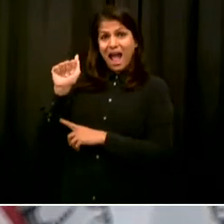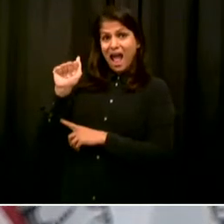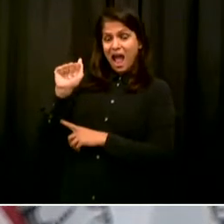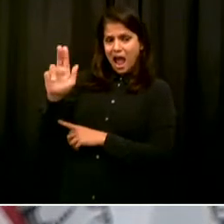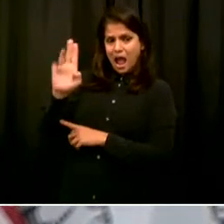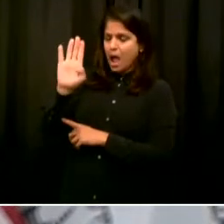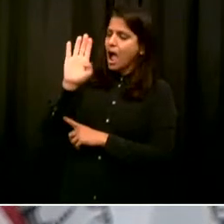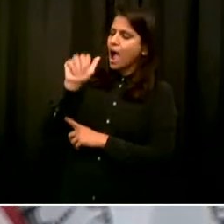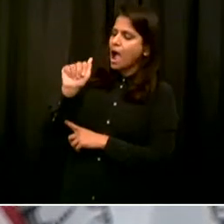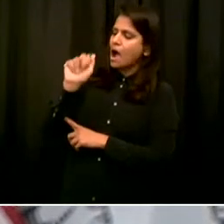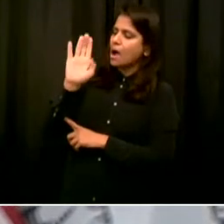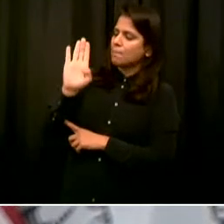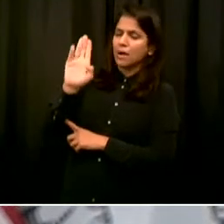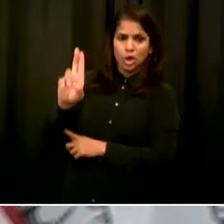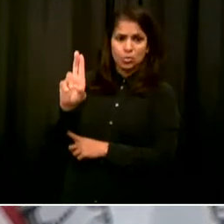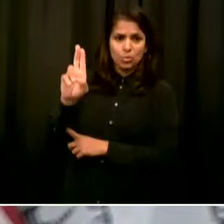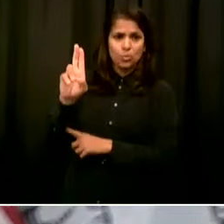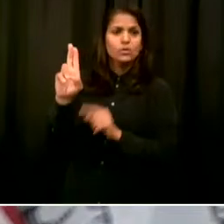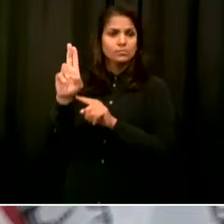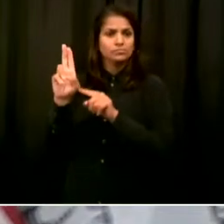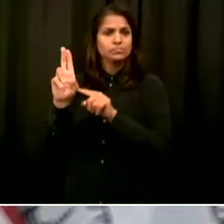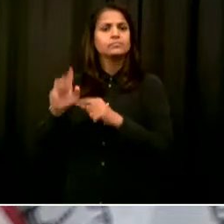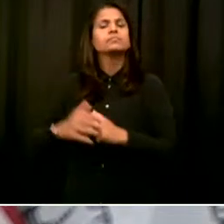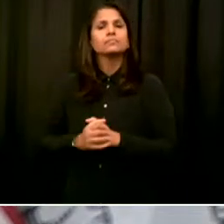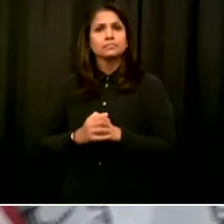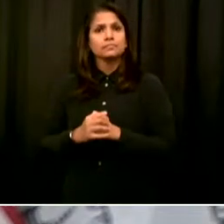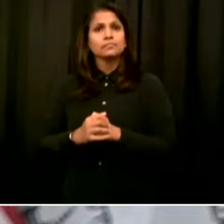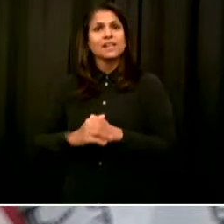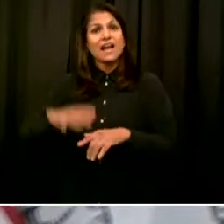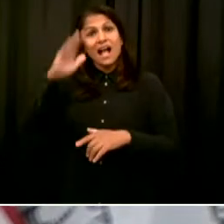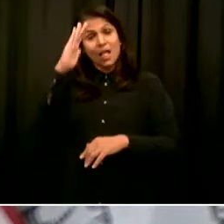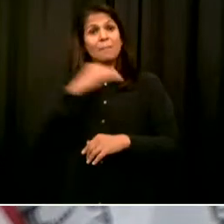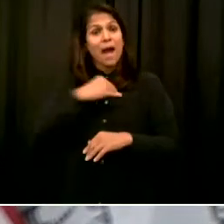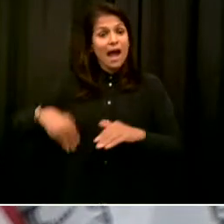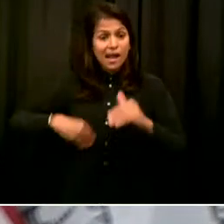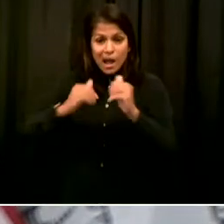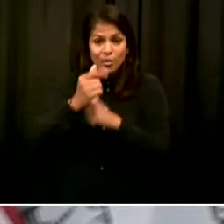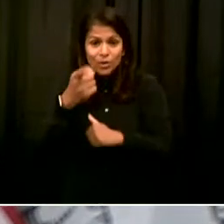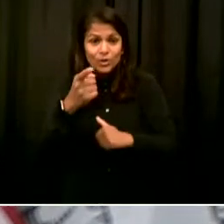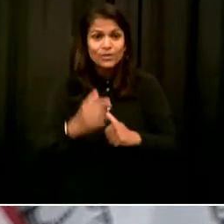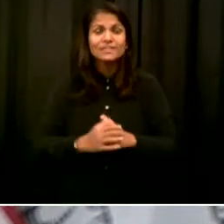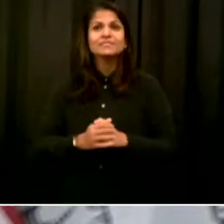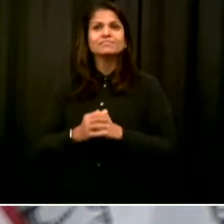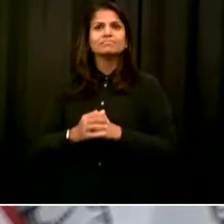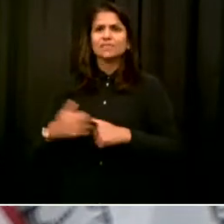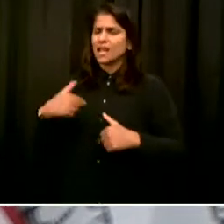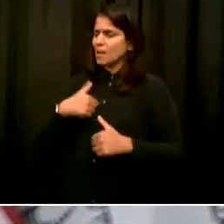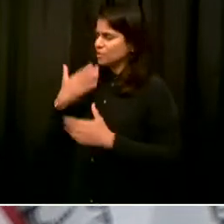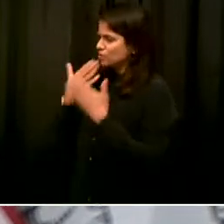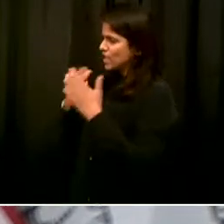THE STRATEGY.